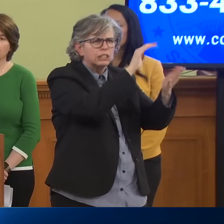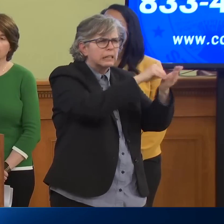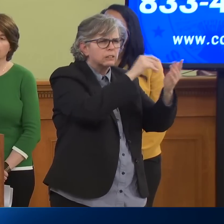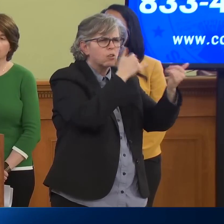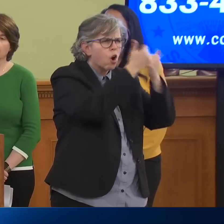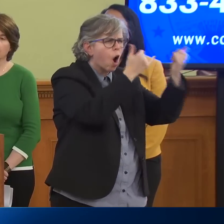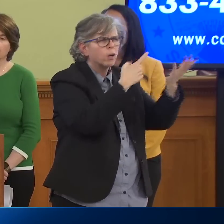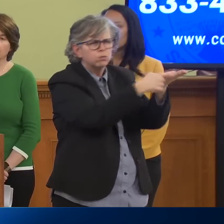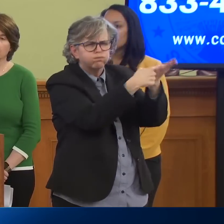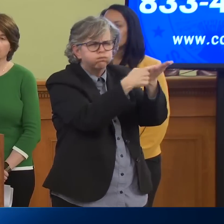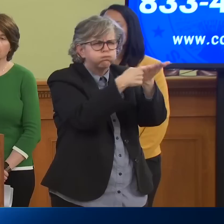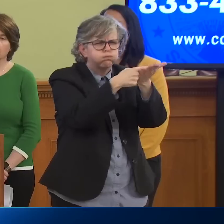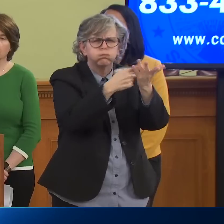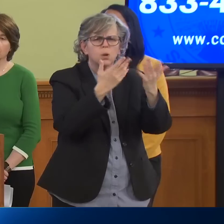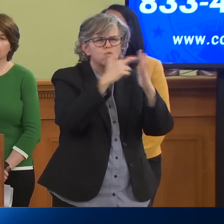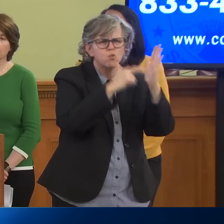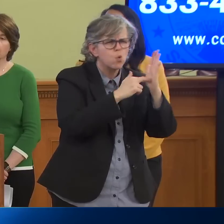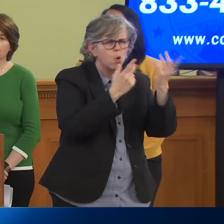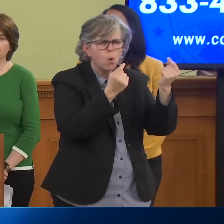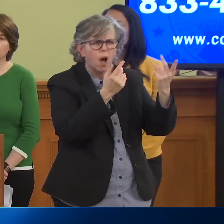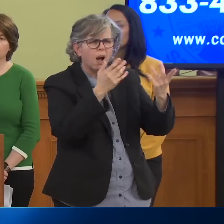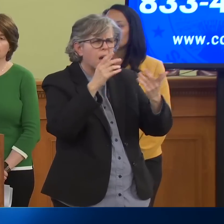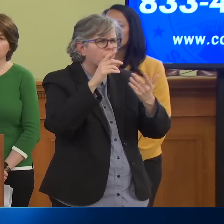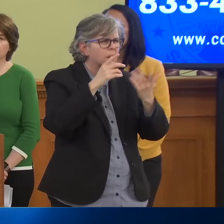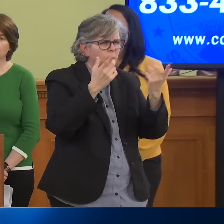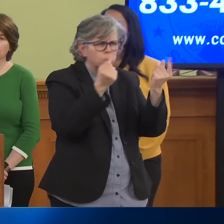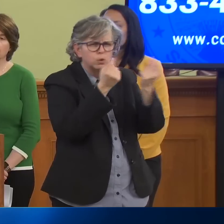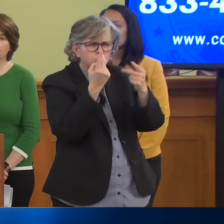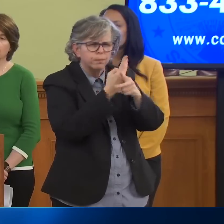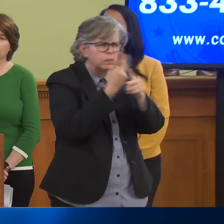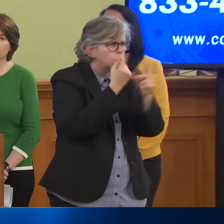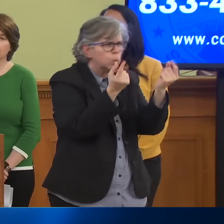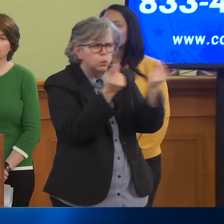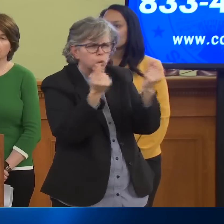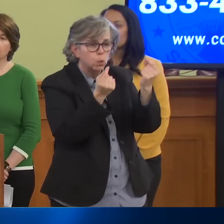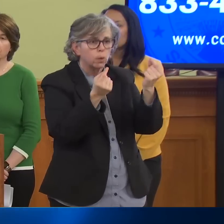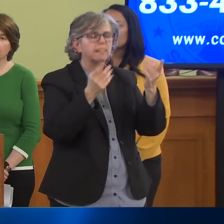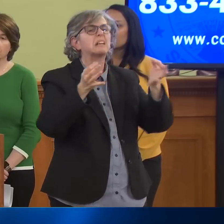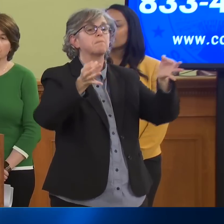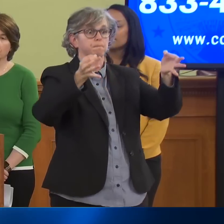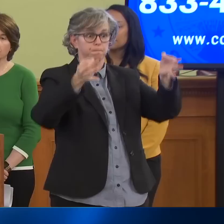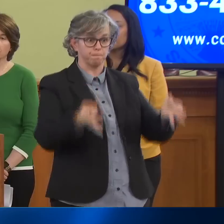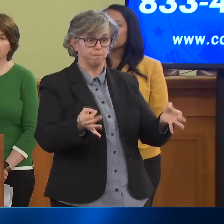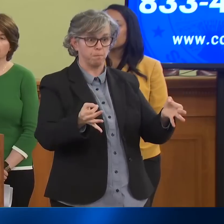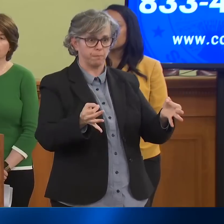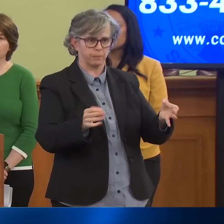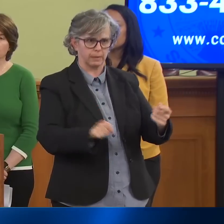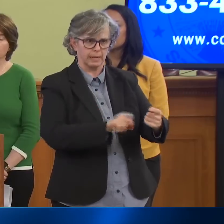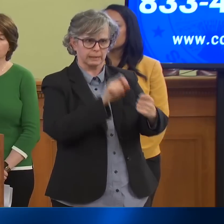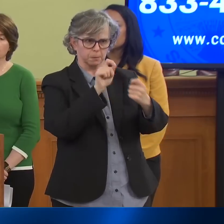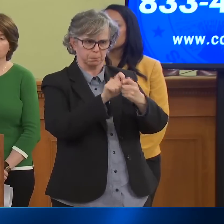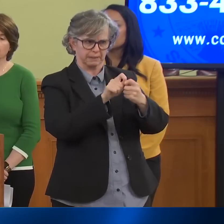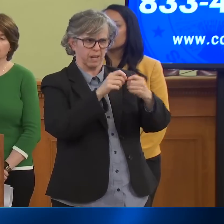ABOUT 1500 DAYCARE PROVIDERS GOING OVER THE RULES,